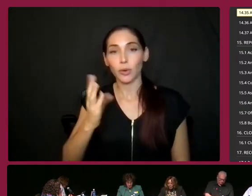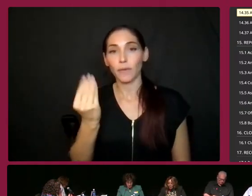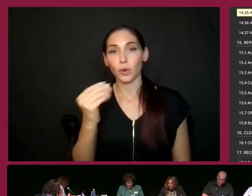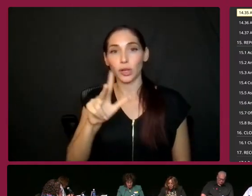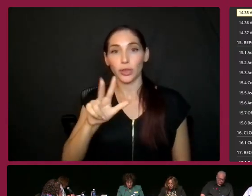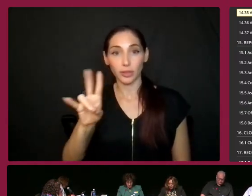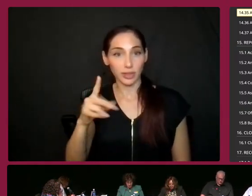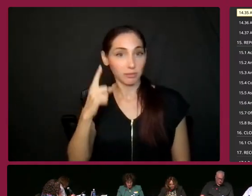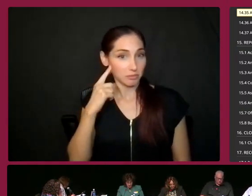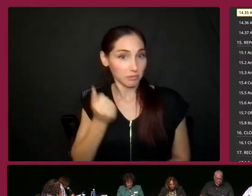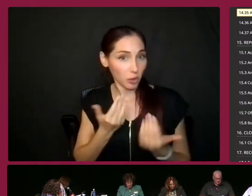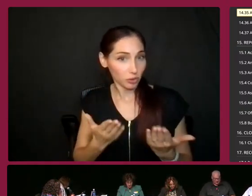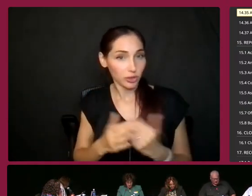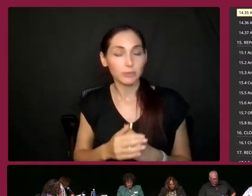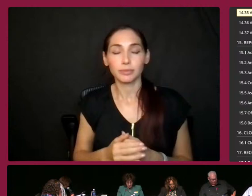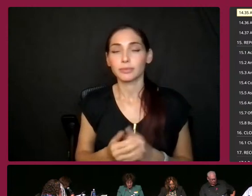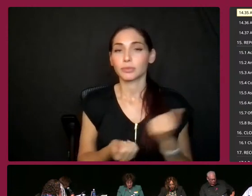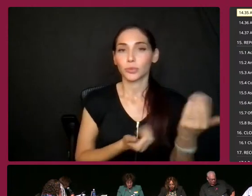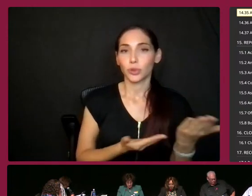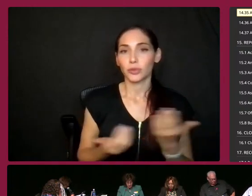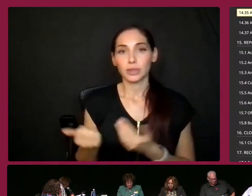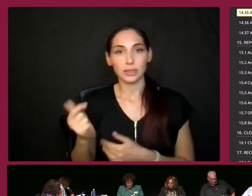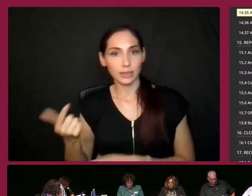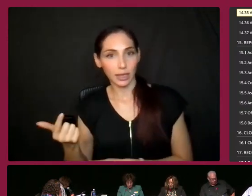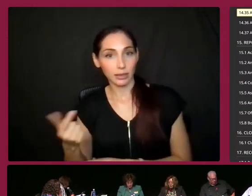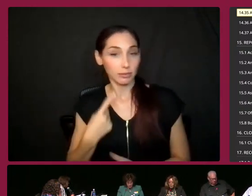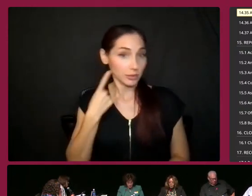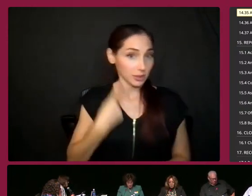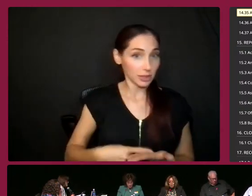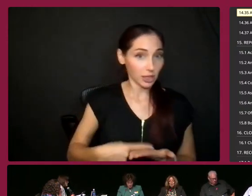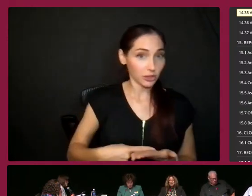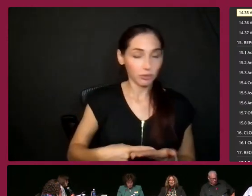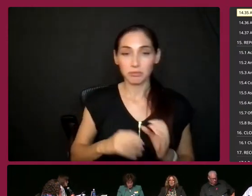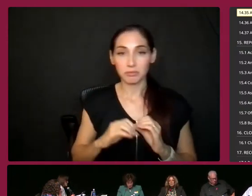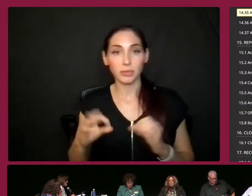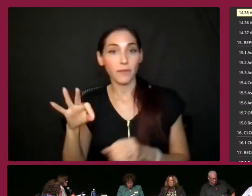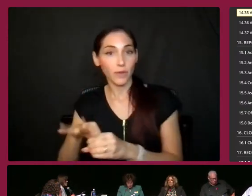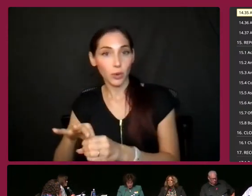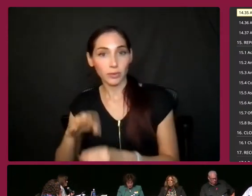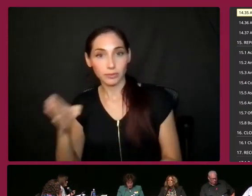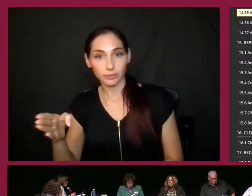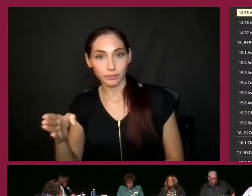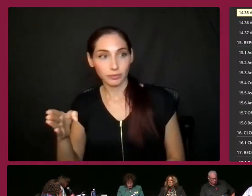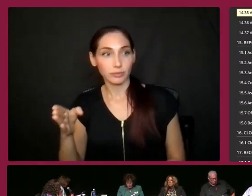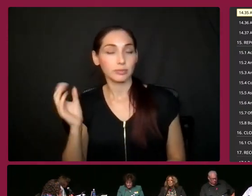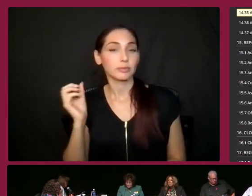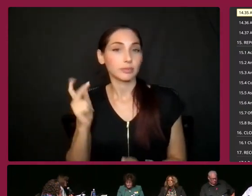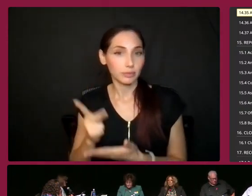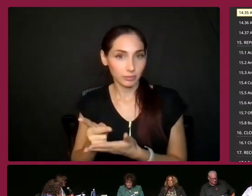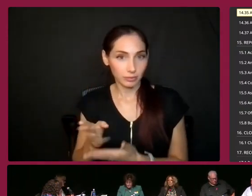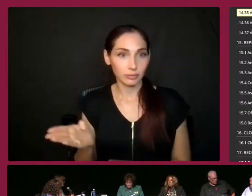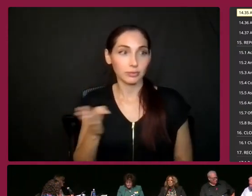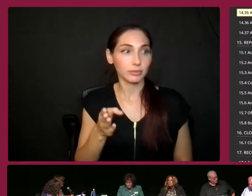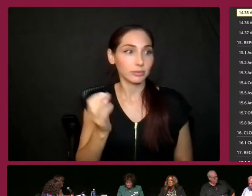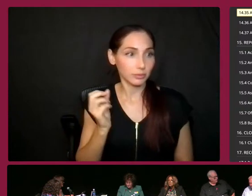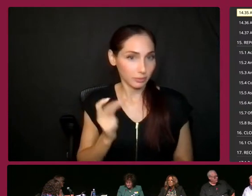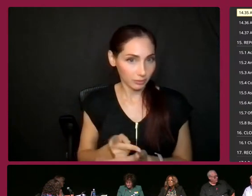May I receive a motion? So moved. Second. Discussion? The vote. Student Trustee Rivera? Approved. Trustee Gaines? Approved.